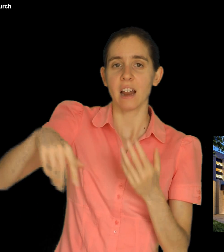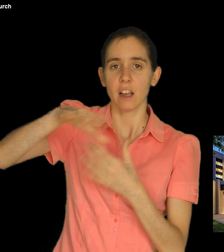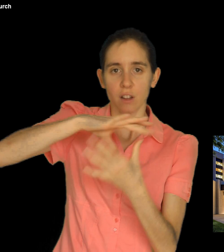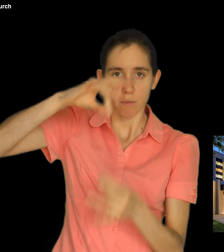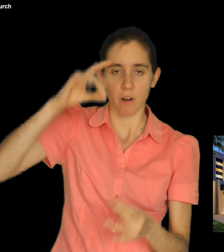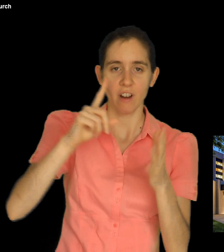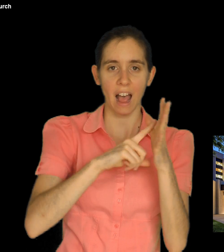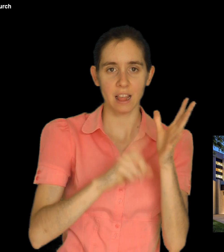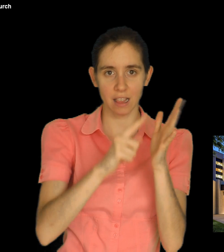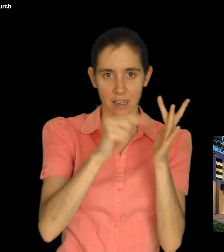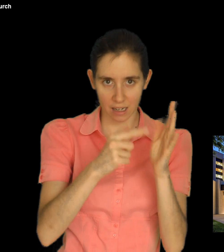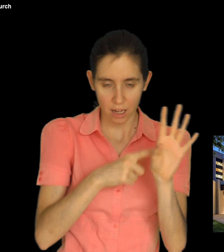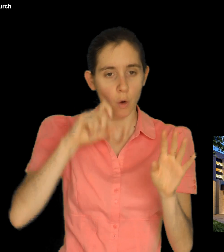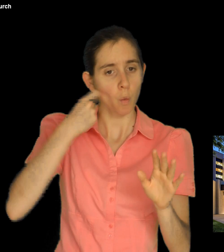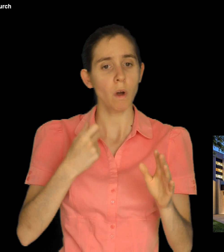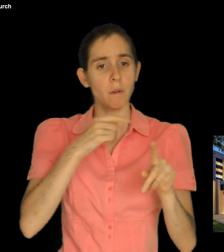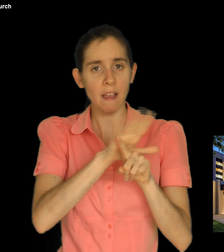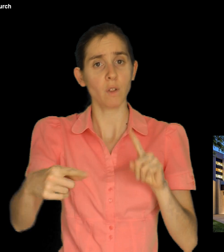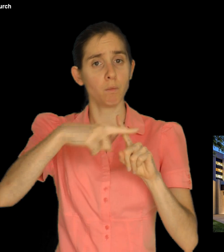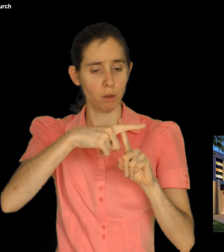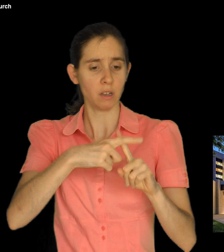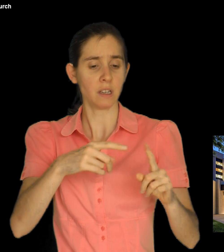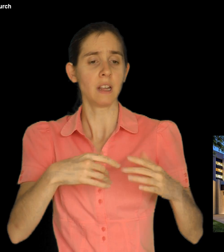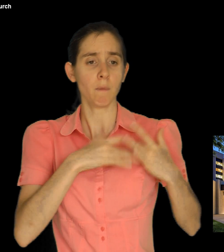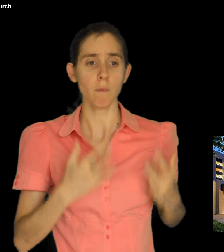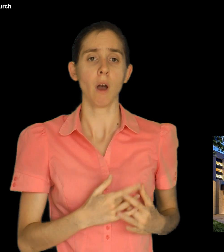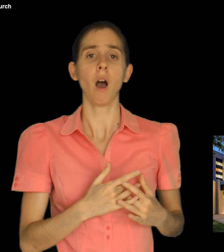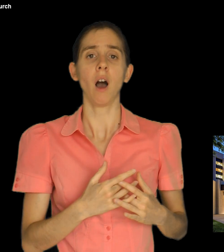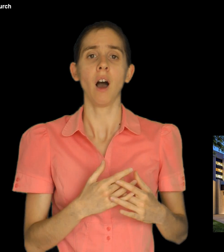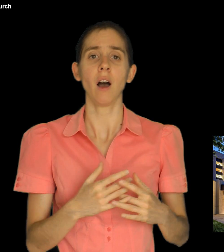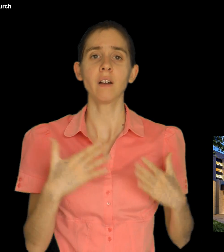disease."